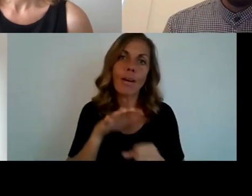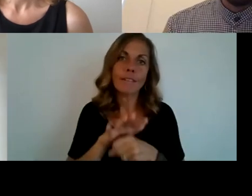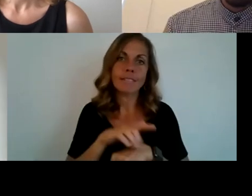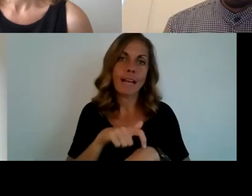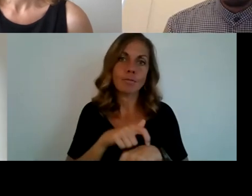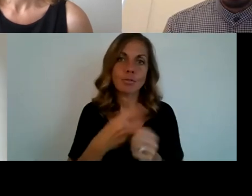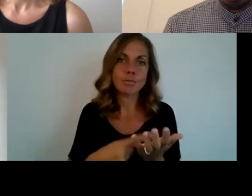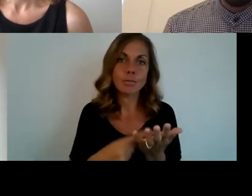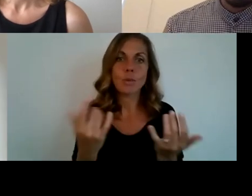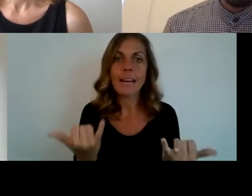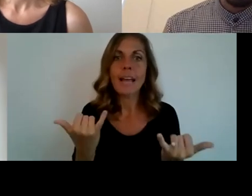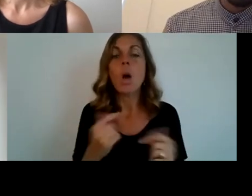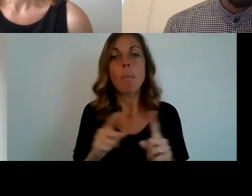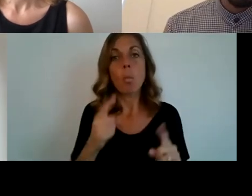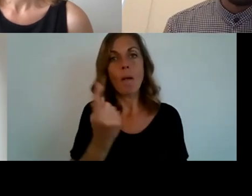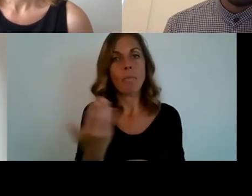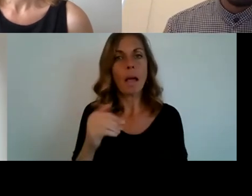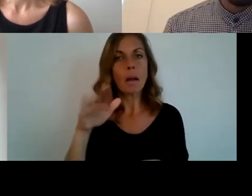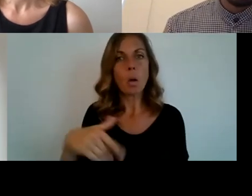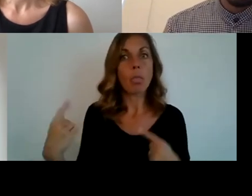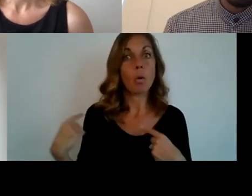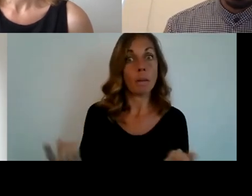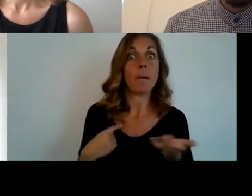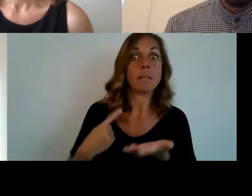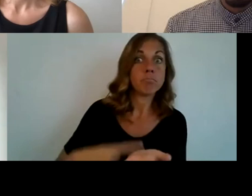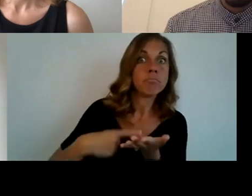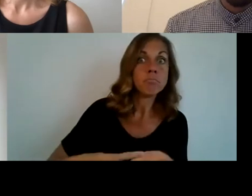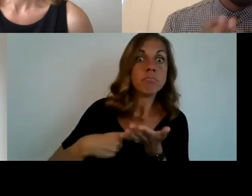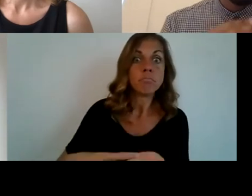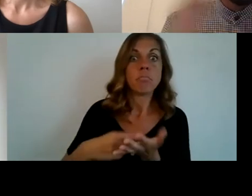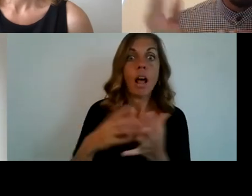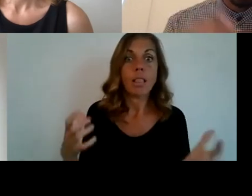one of the things that we have been talking about extensively with Yvette White who is